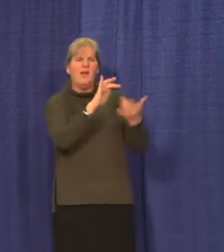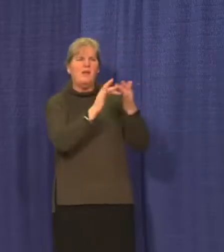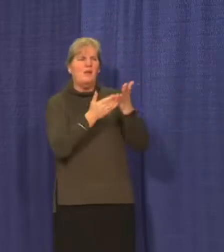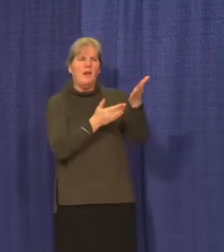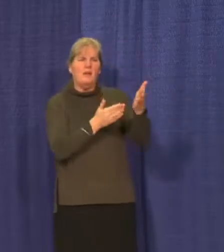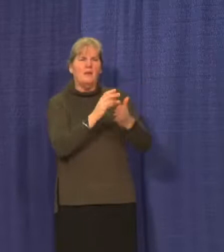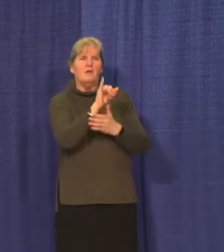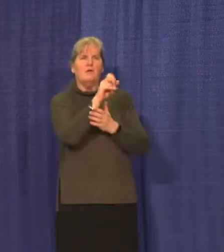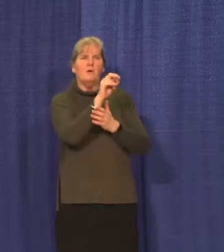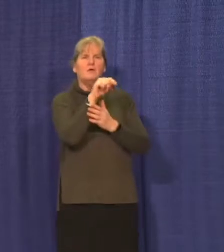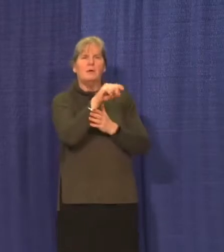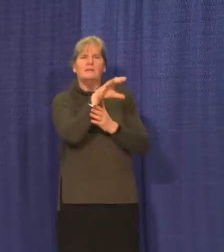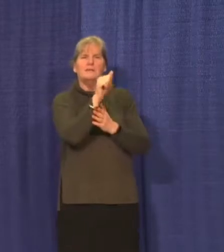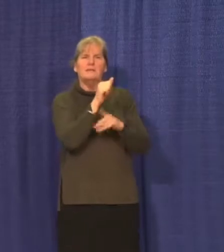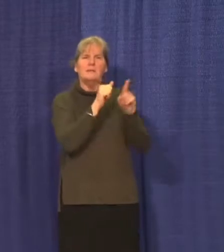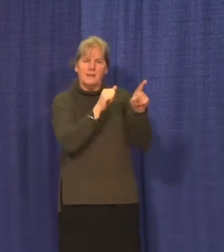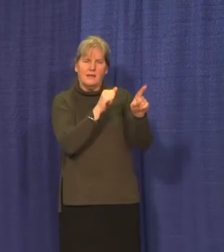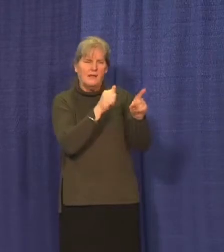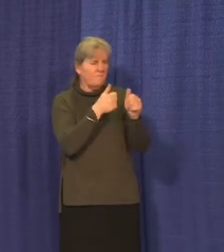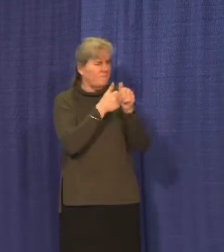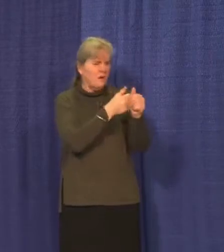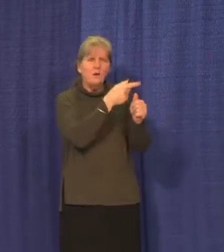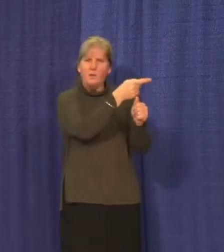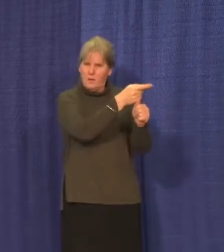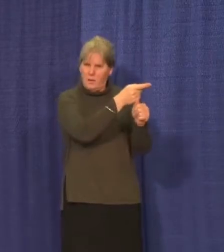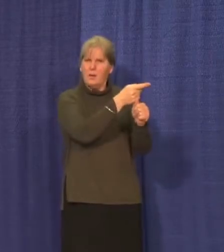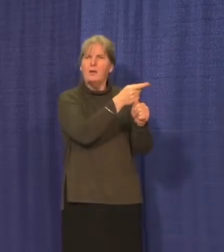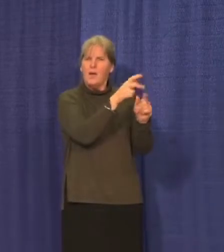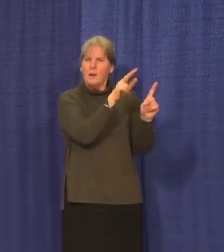Go online to Yukon.ca and follow the links.